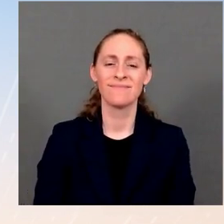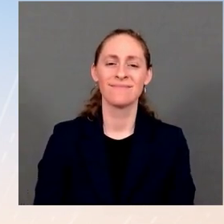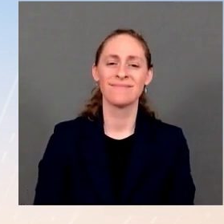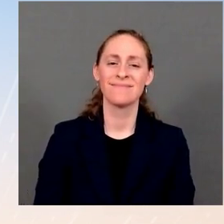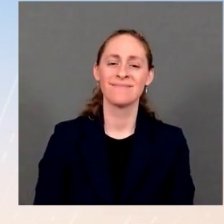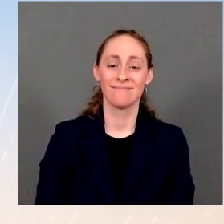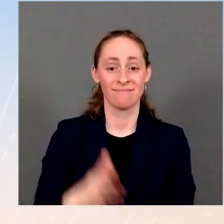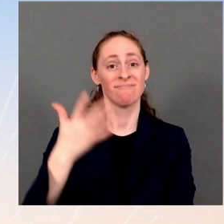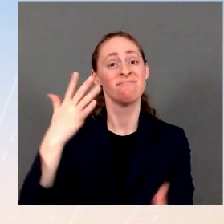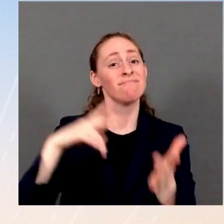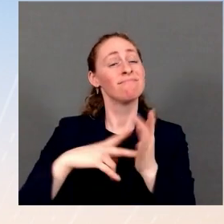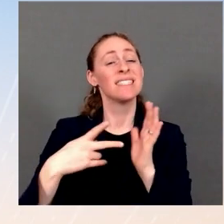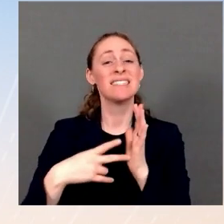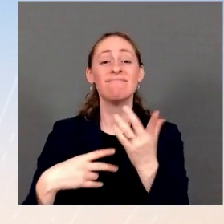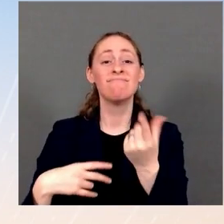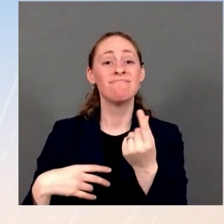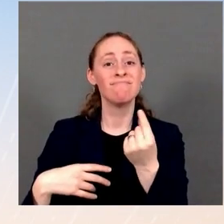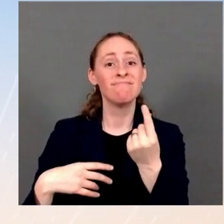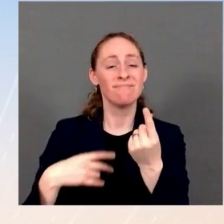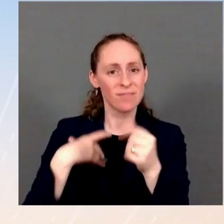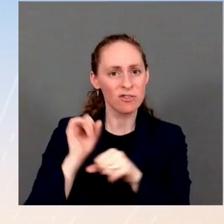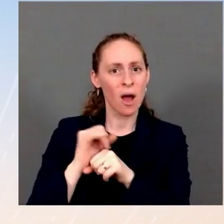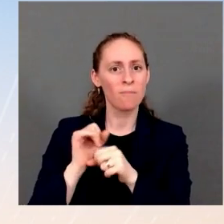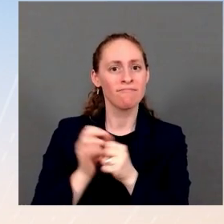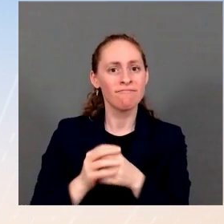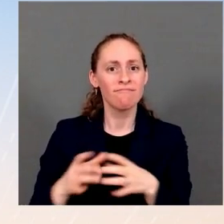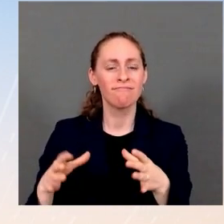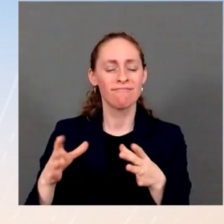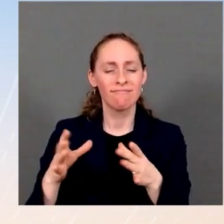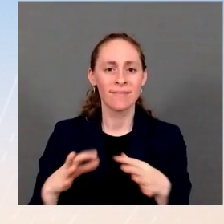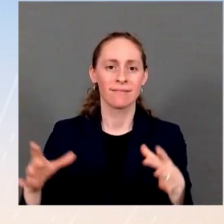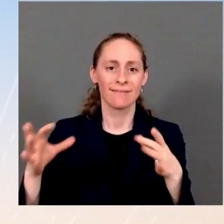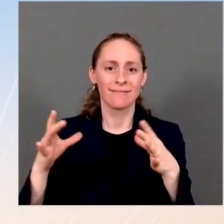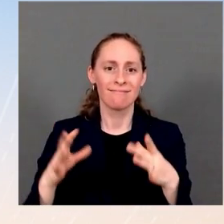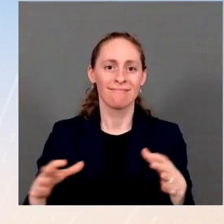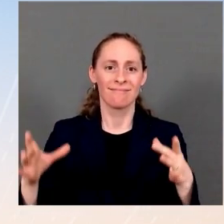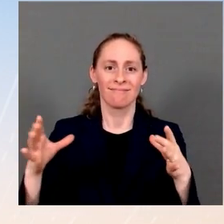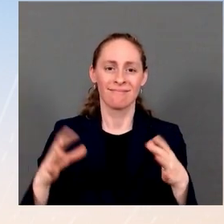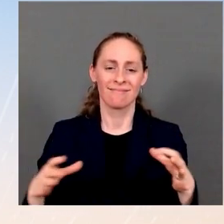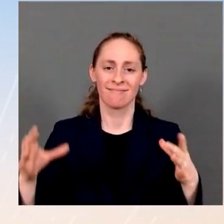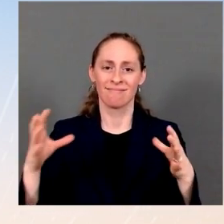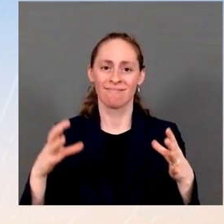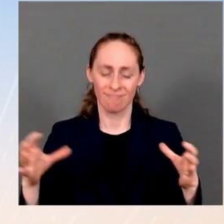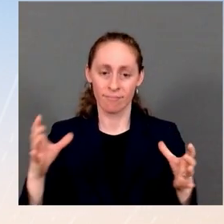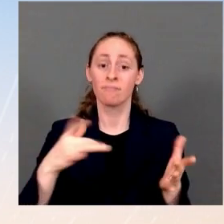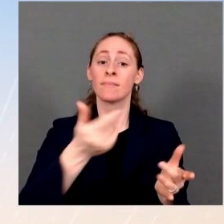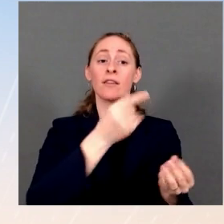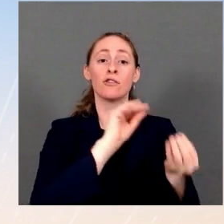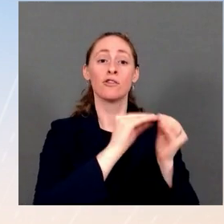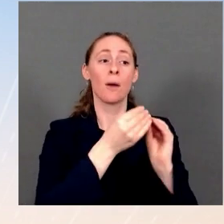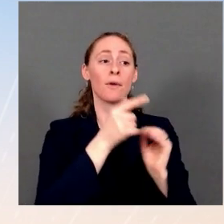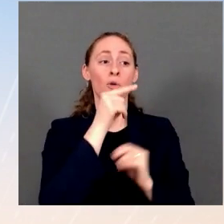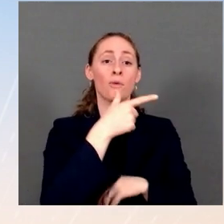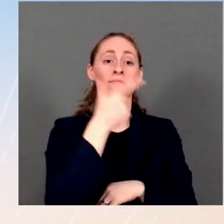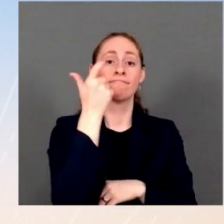has dropped from 18 million to 2 million since President Biden took office. Thanks to the American Rescue Plan